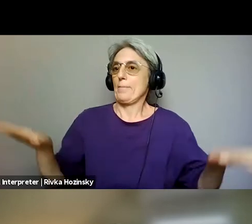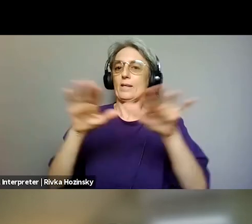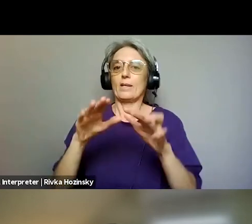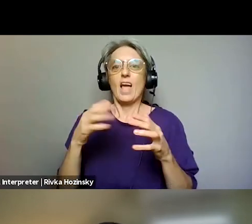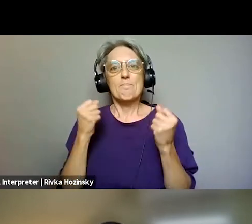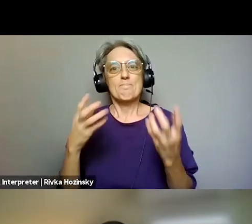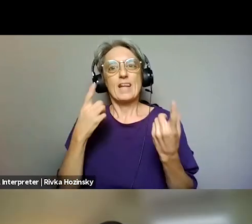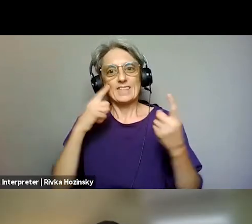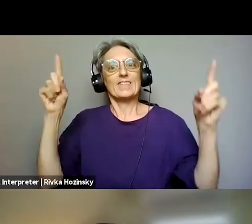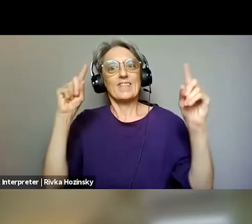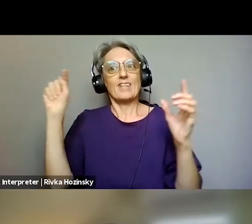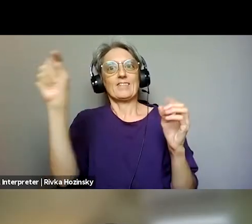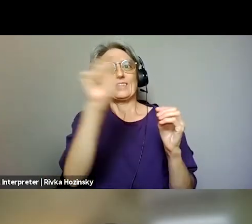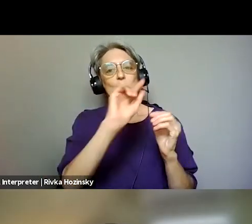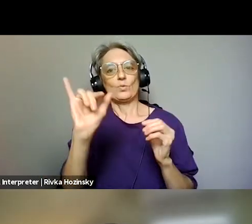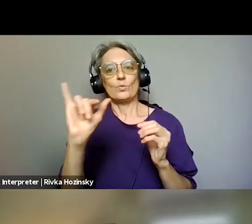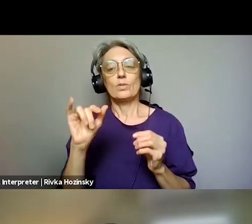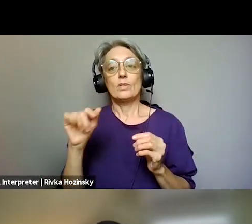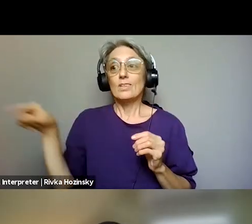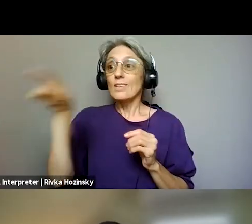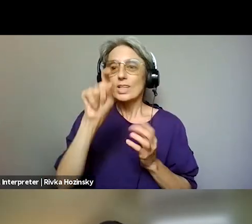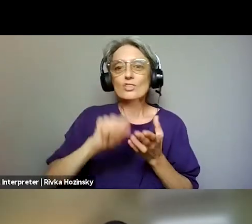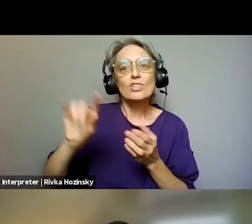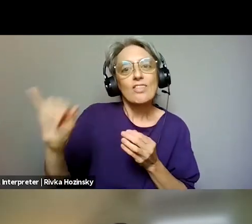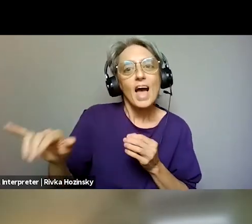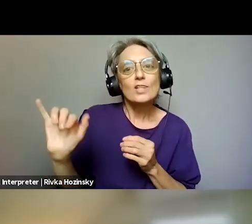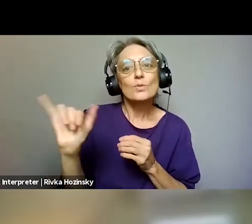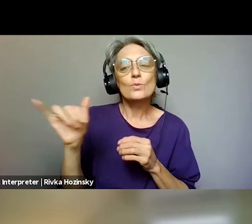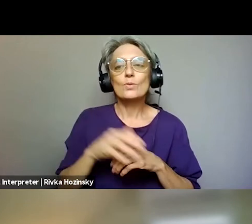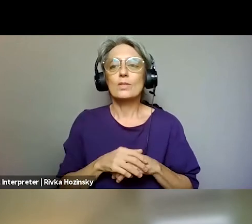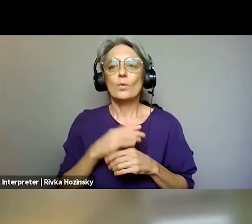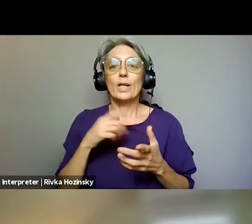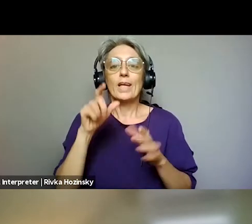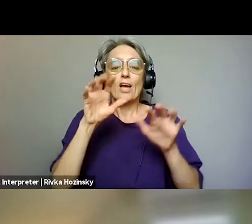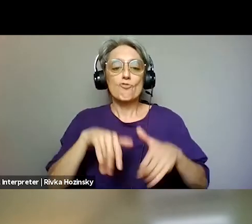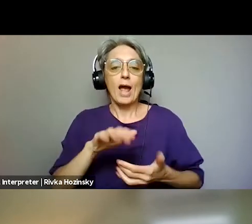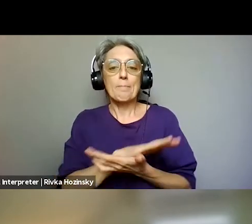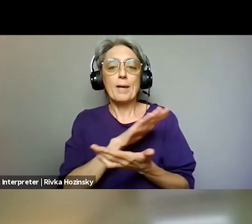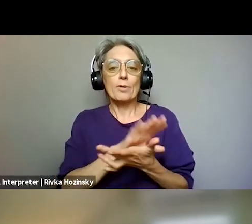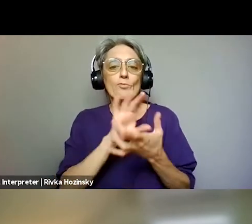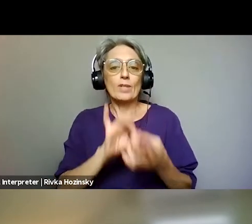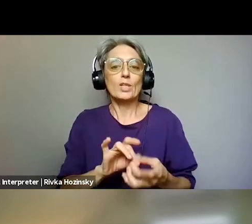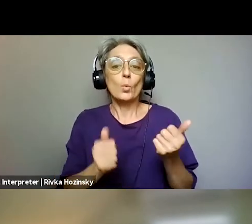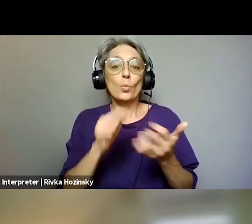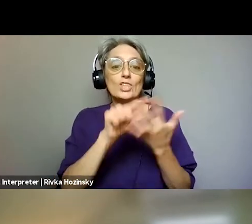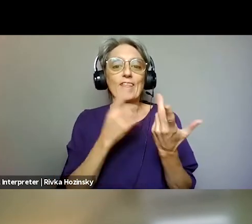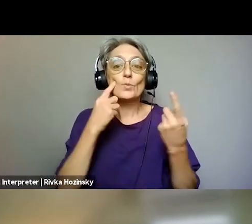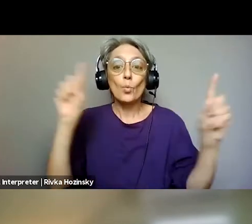that we need to research. You know, we can write papers on what works and doing that we can then